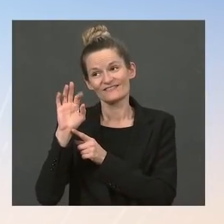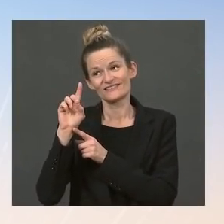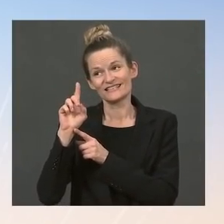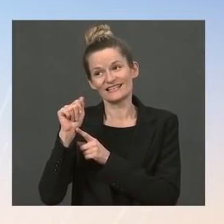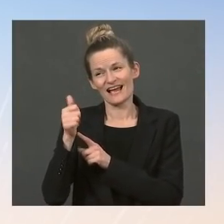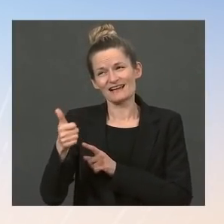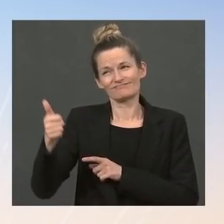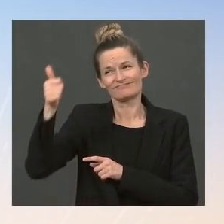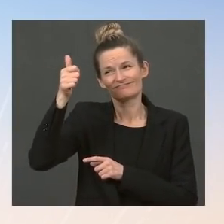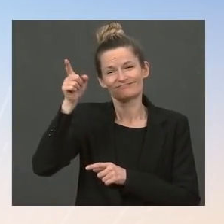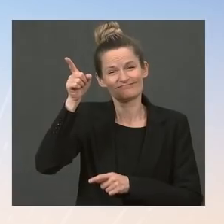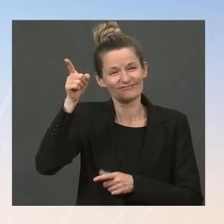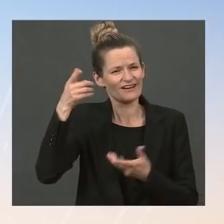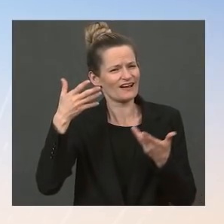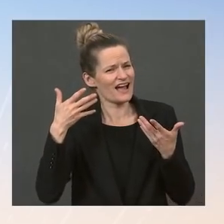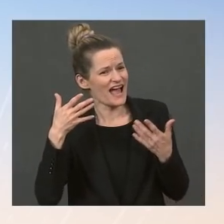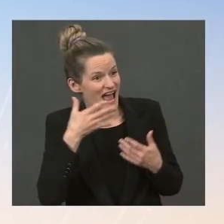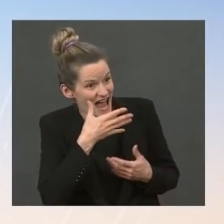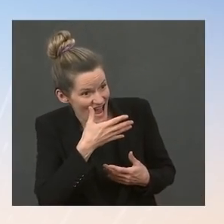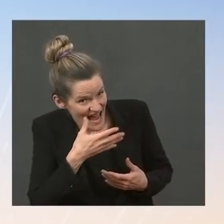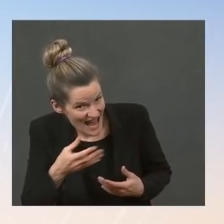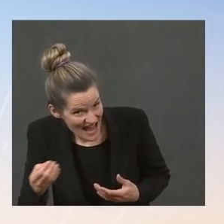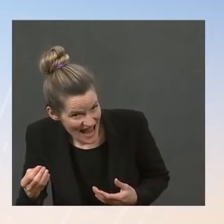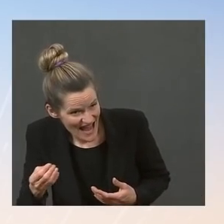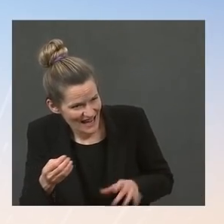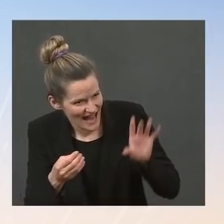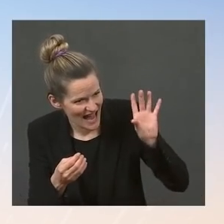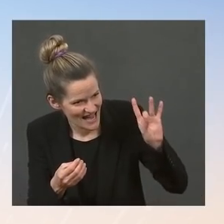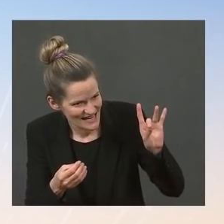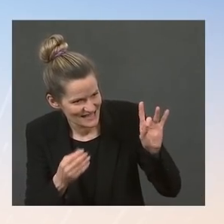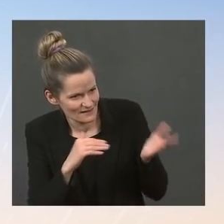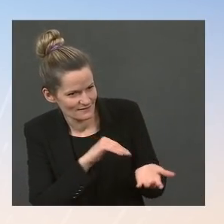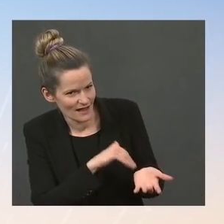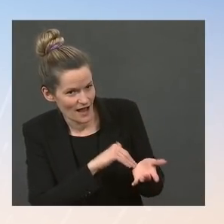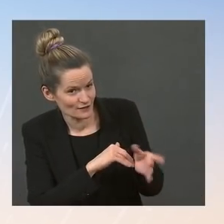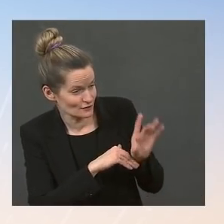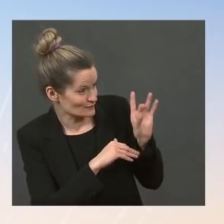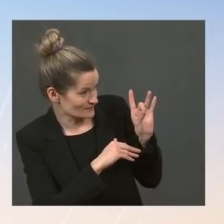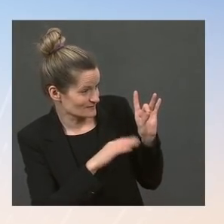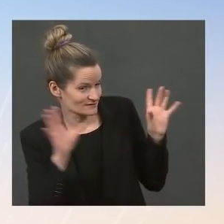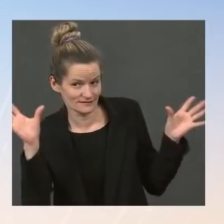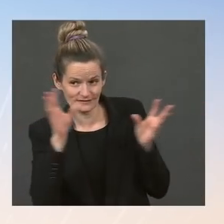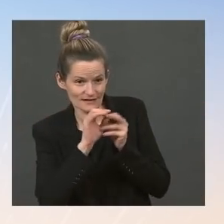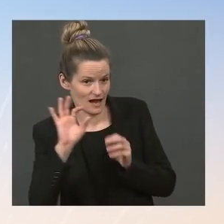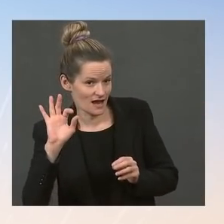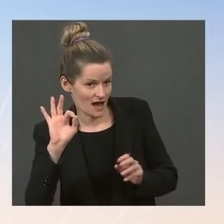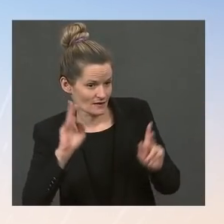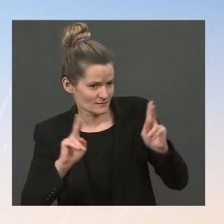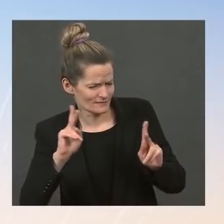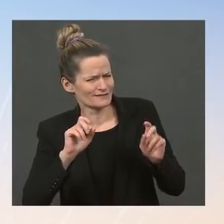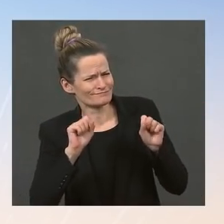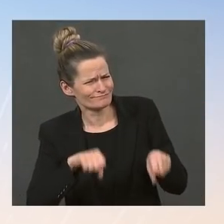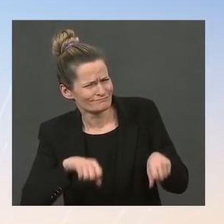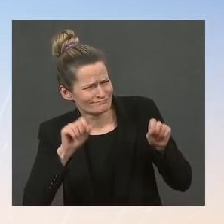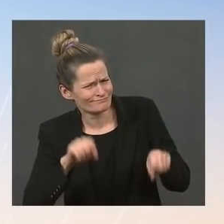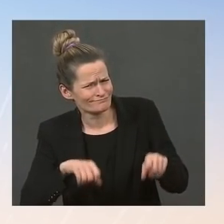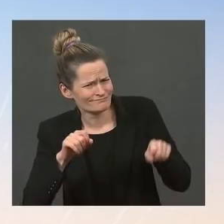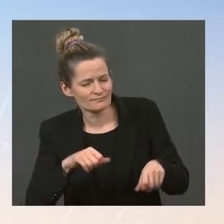not the White House, not the President -- who put out this statement, initially making this recommendation, because they believe you need to come forward --